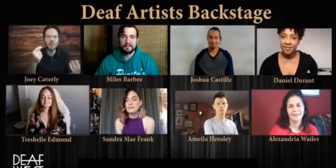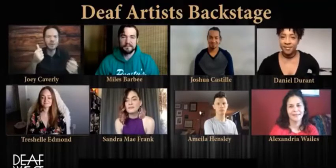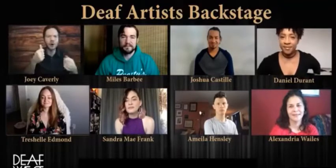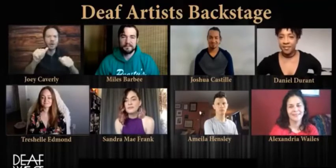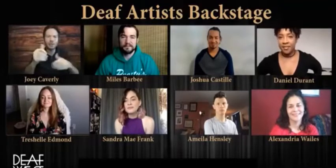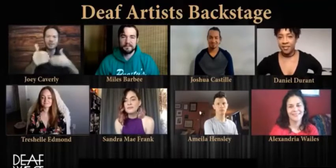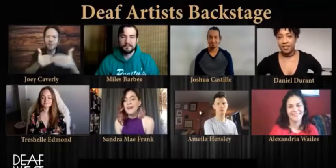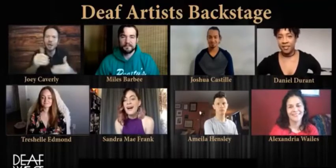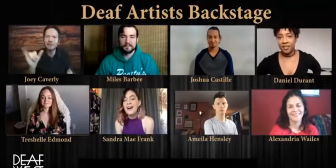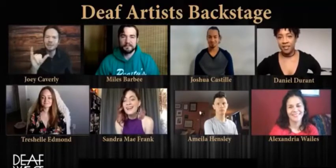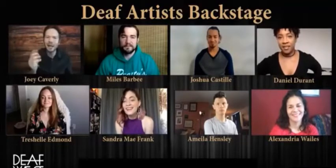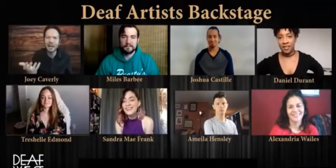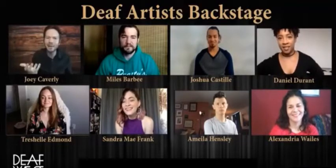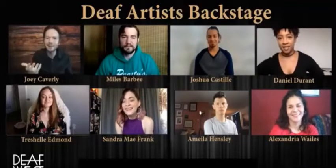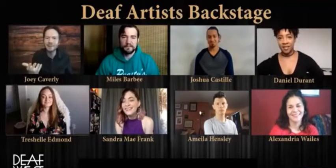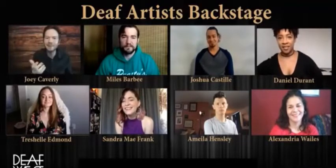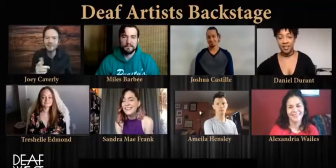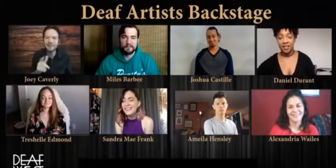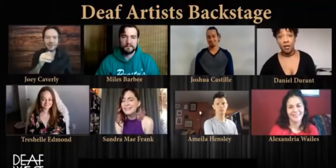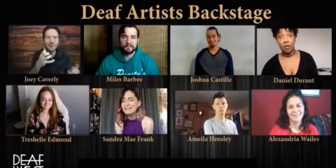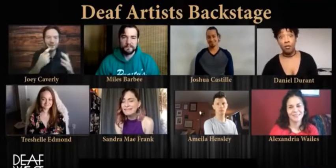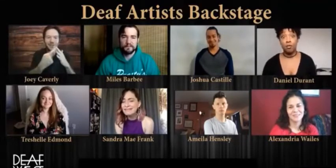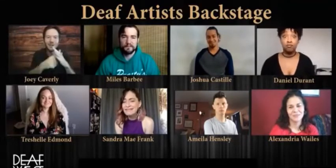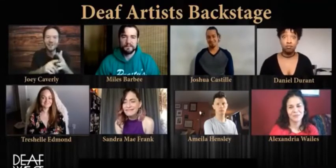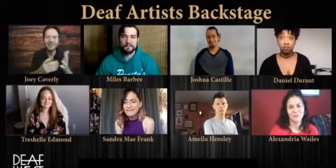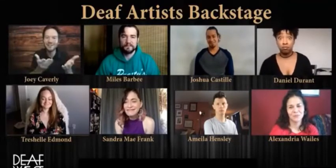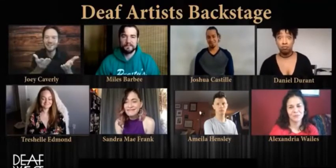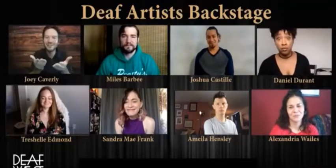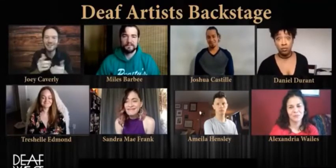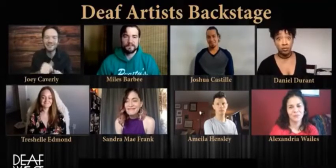And I want to start by asking what the audition process looked like.